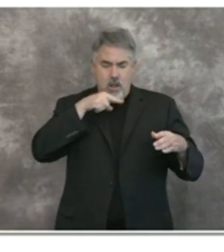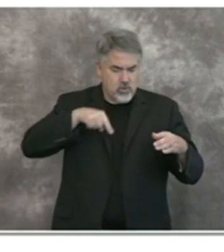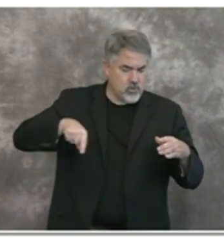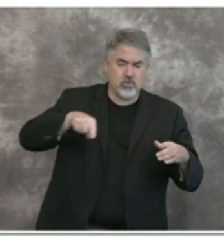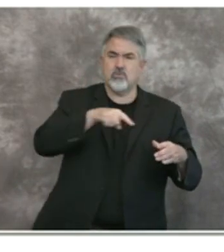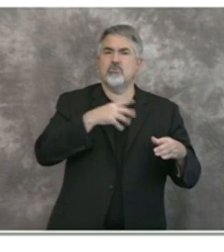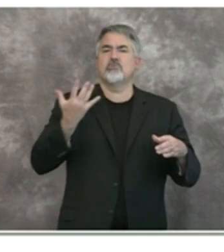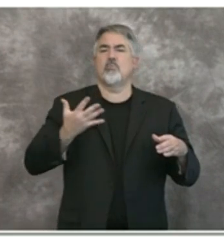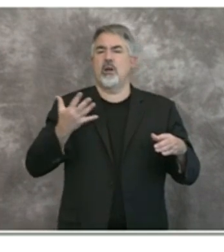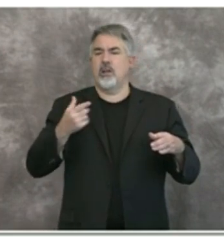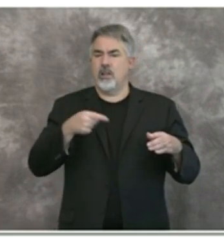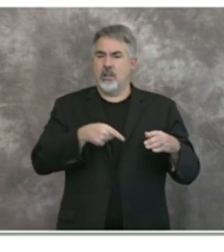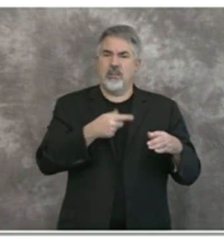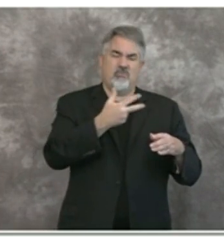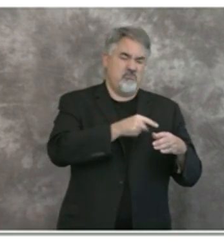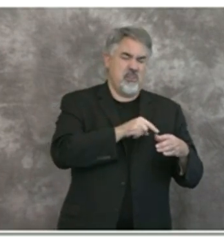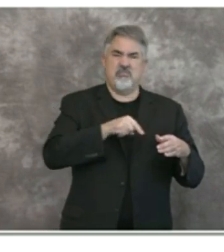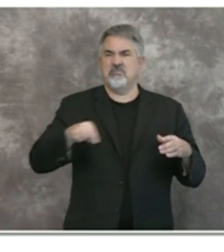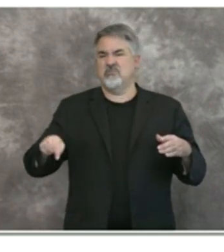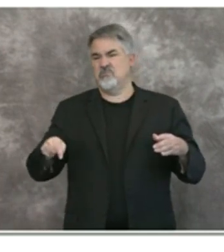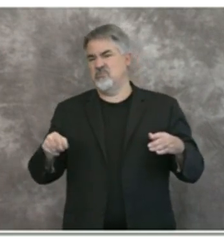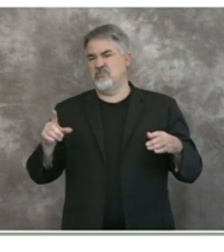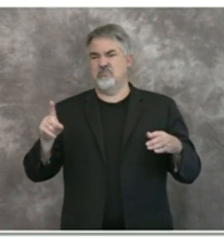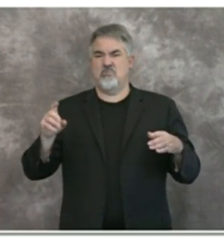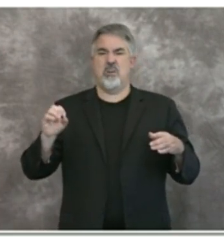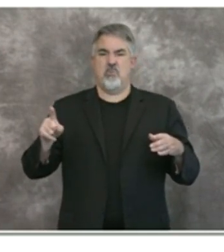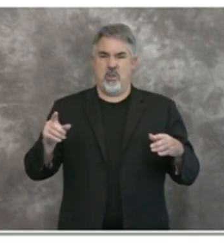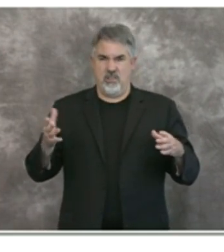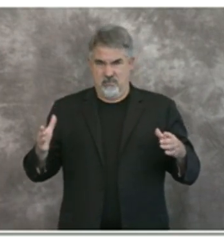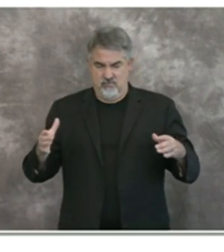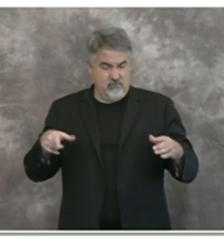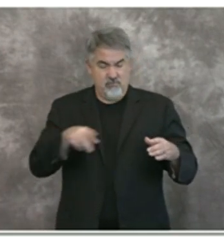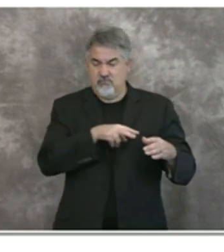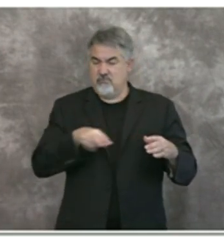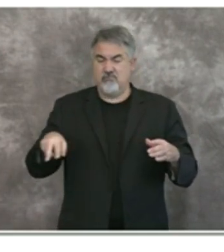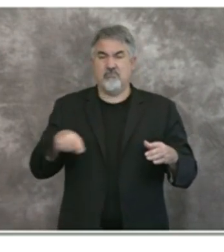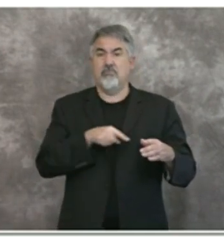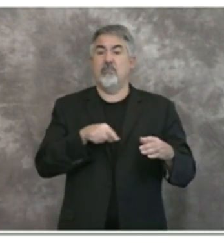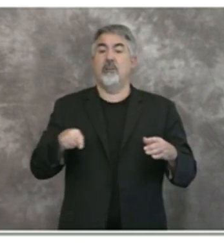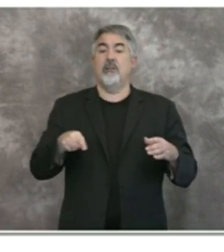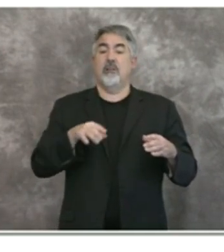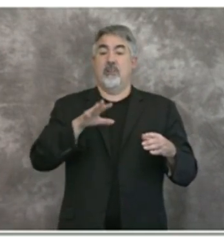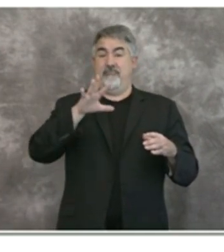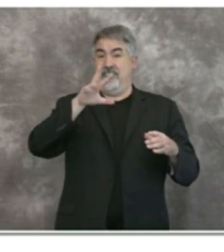YESTERDAY. NOW OF THE TOTAL 5,278 CASES, THE AGE RANGE.